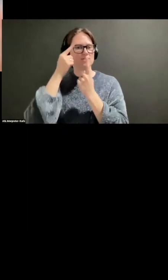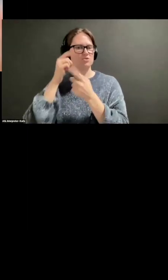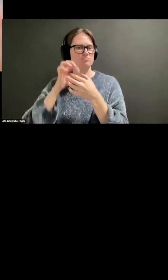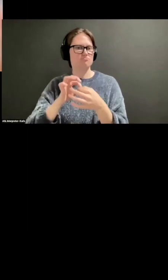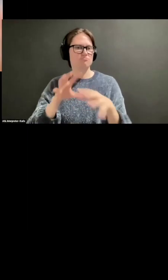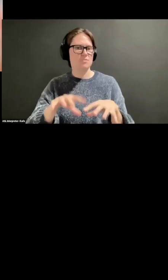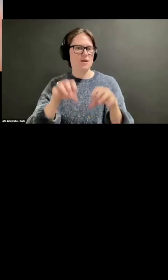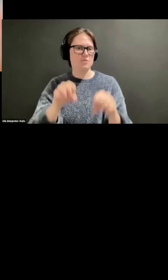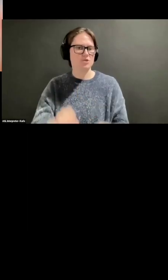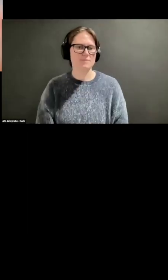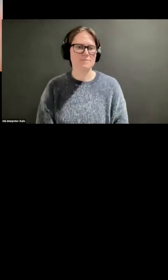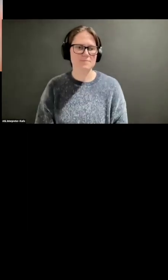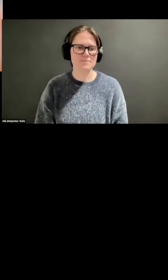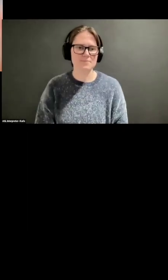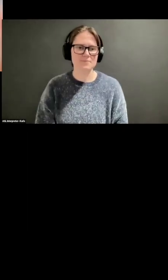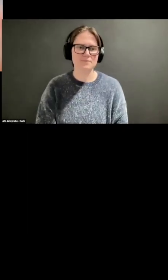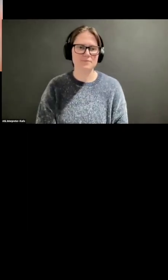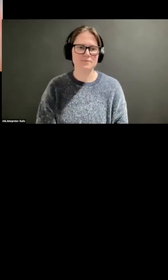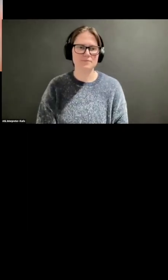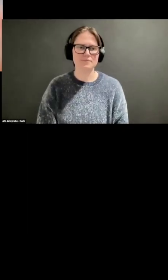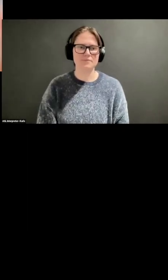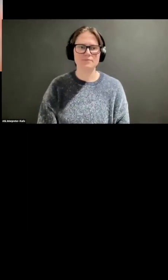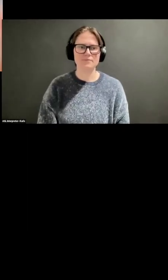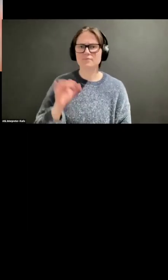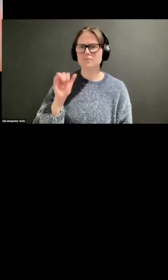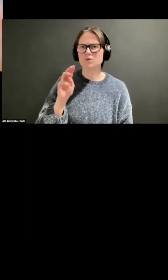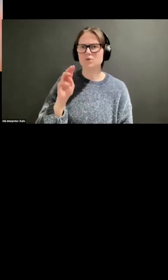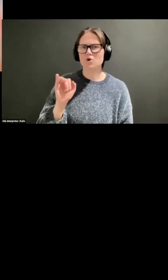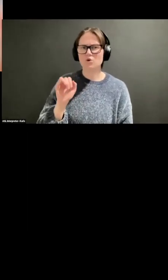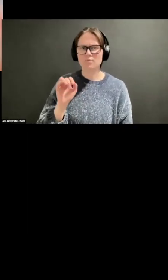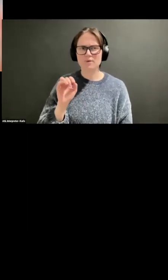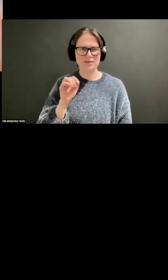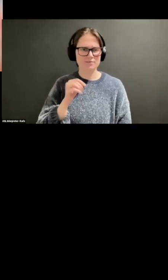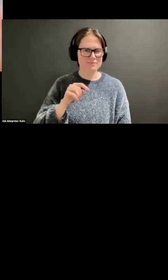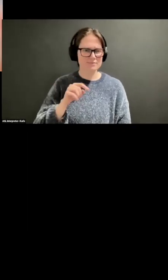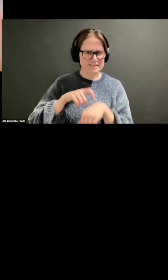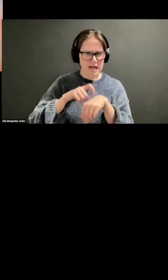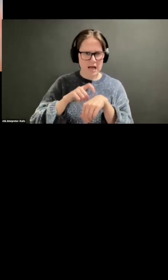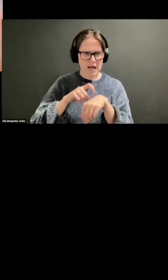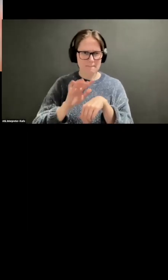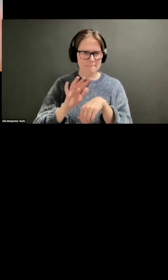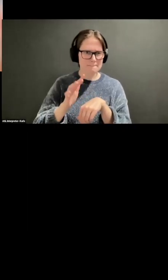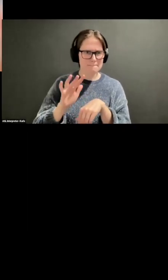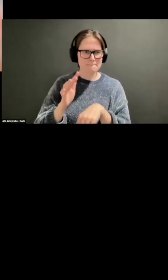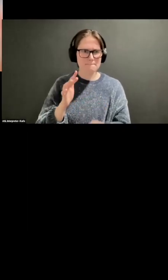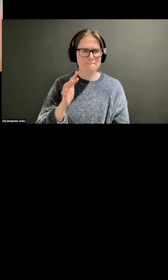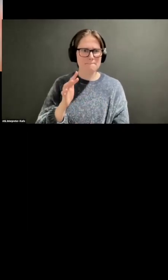I'm not sure where we are on time, because maybe I'll just answer like the second part.